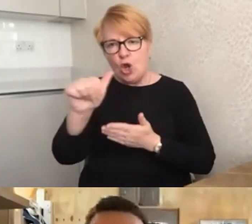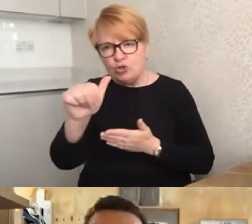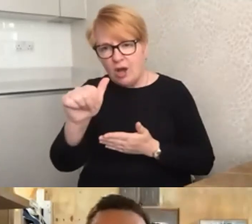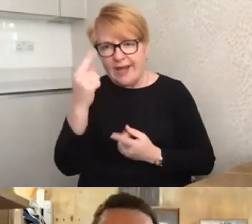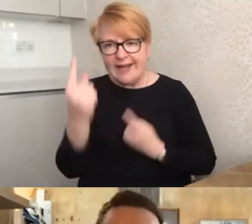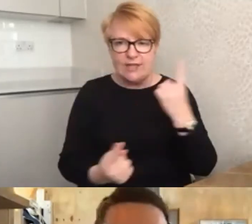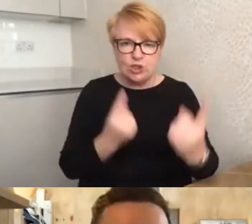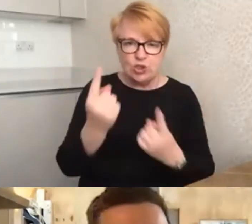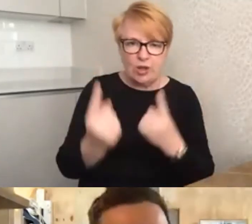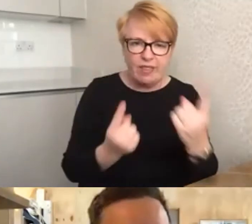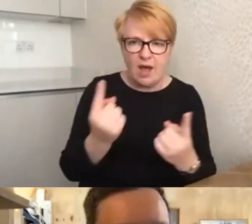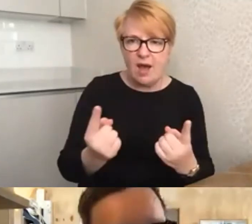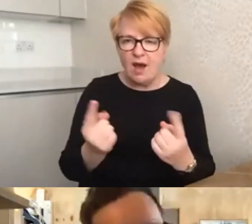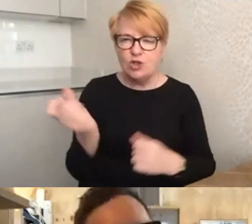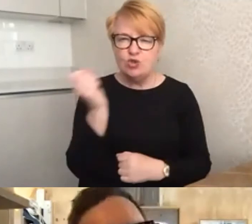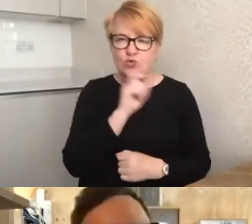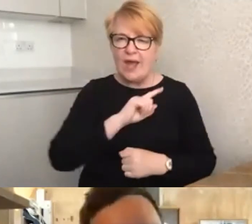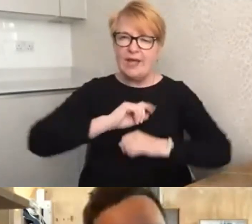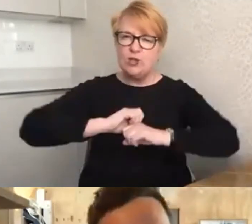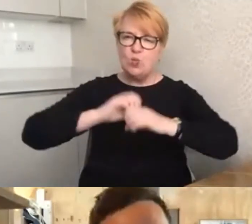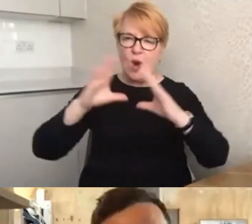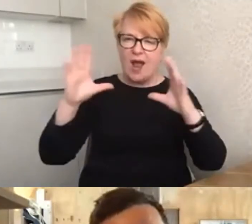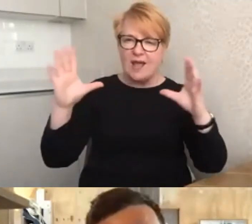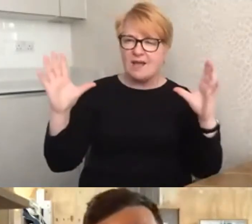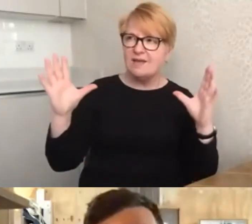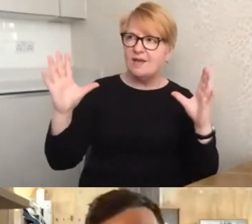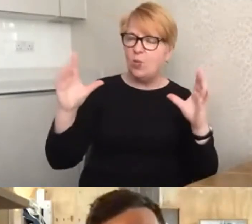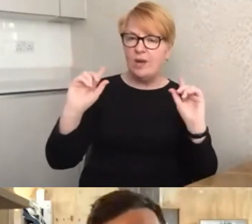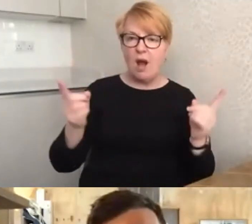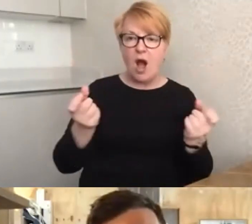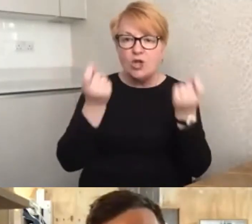strange ways that we can begin to understand. But maybe we could create systems that allow